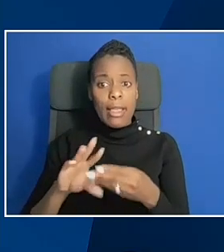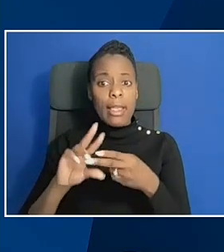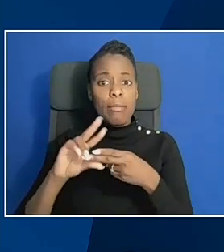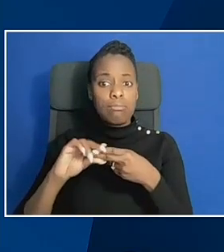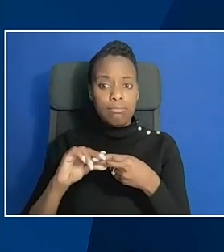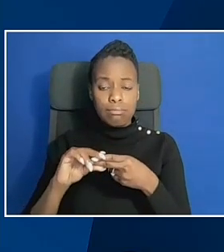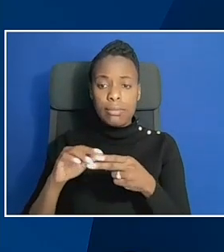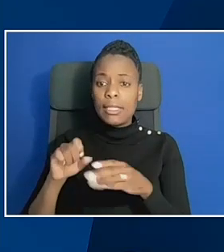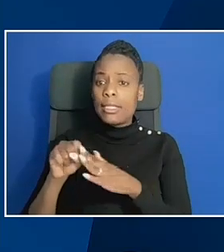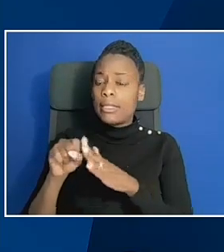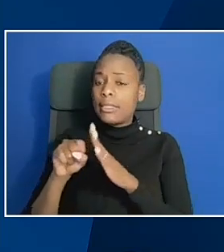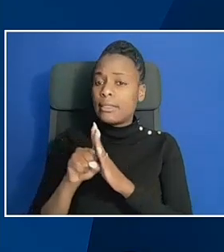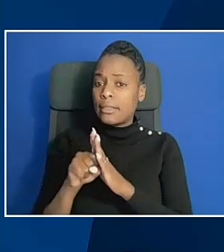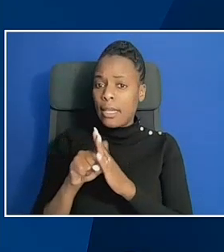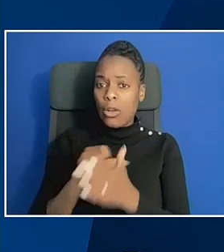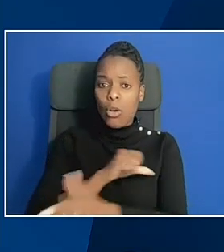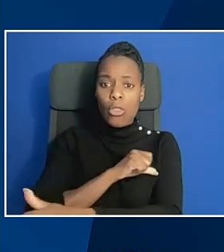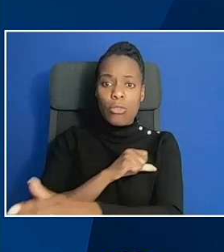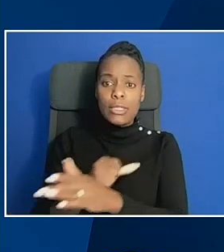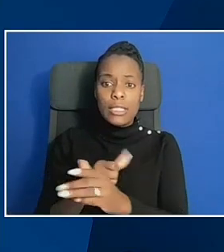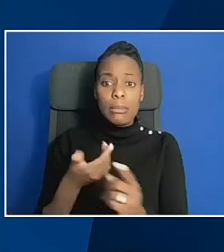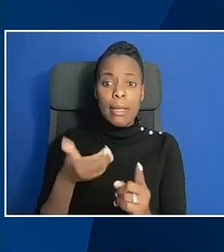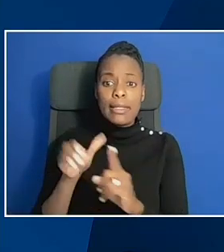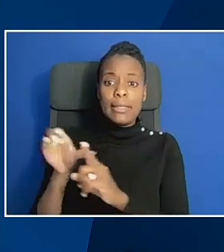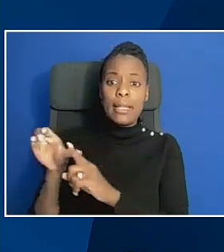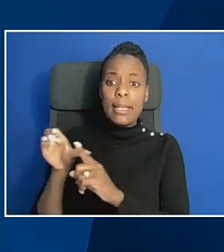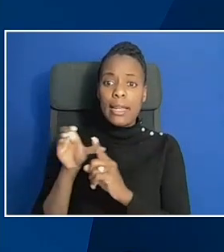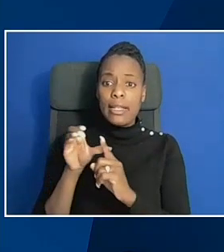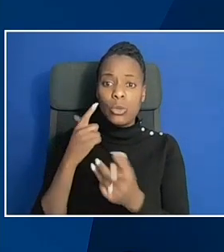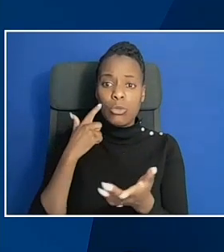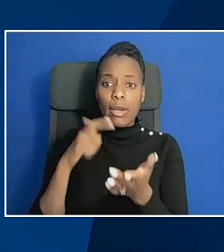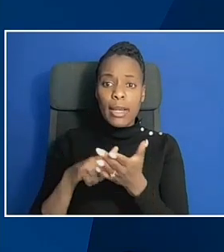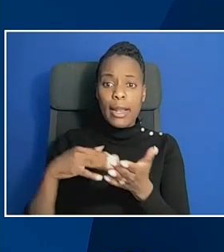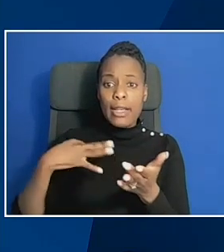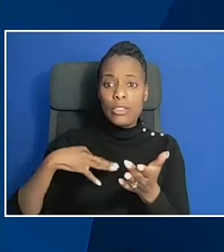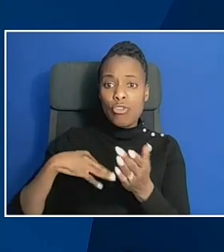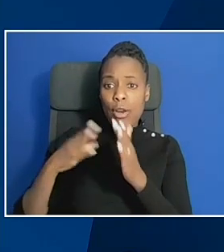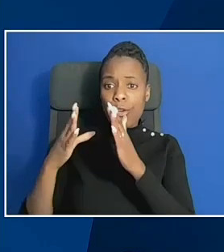by delegating it to a recognized accreditor? Is that question clear?